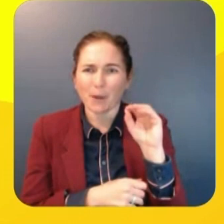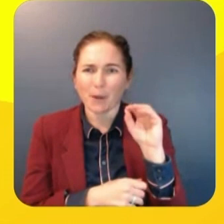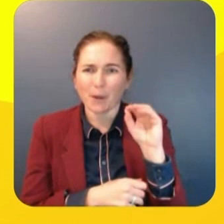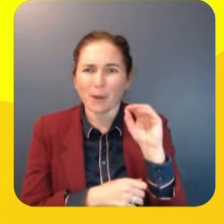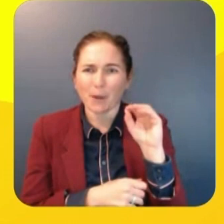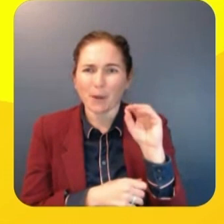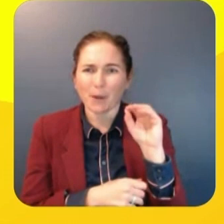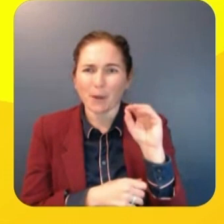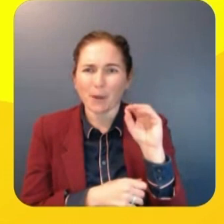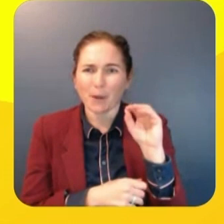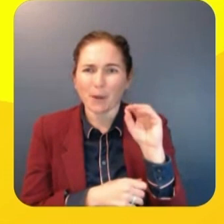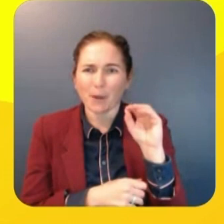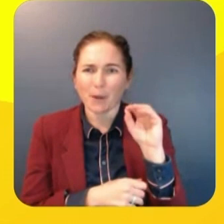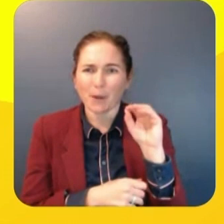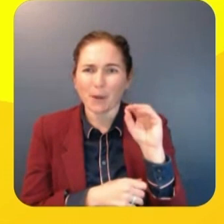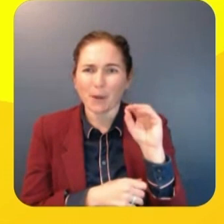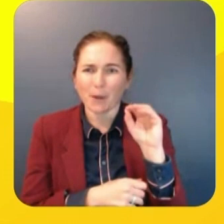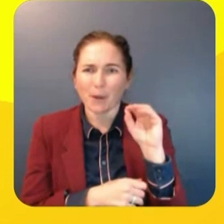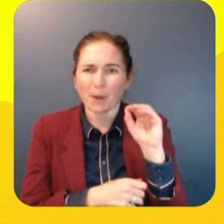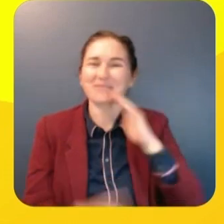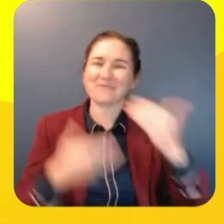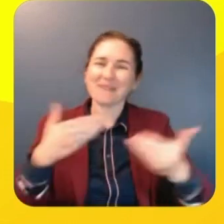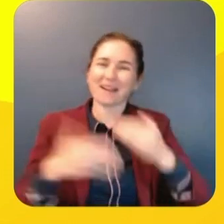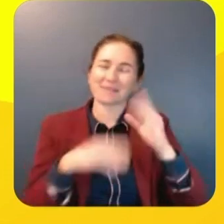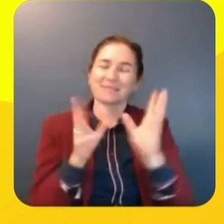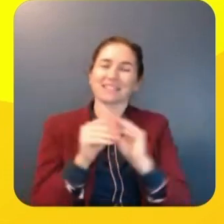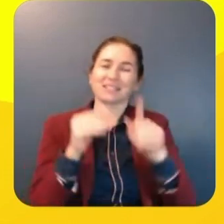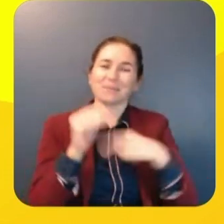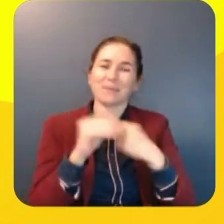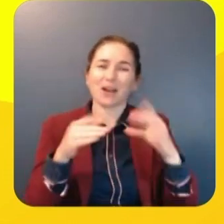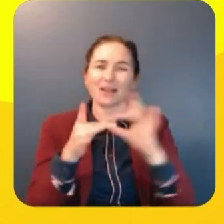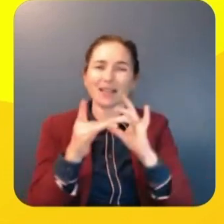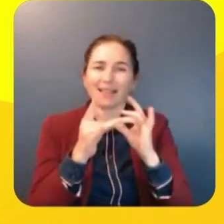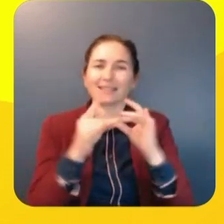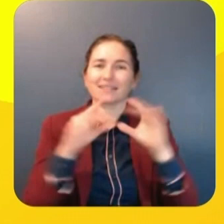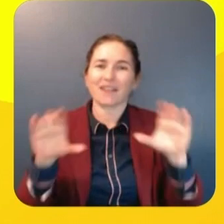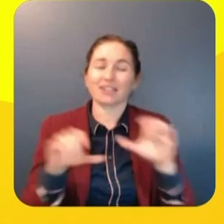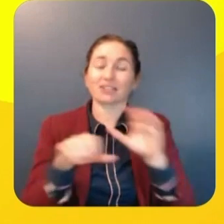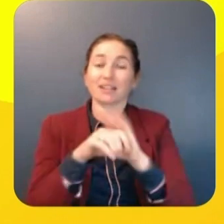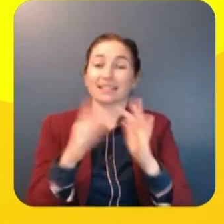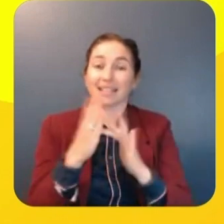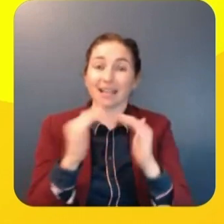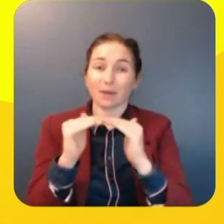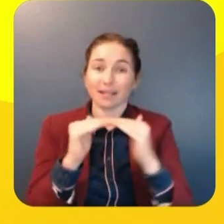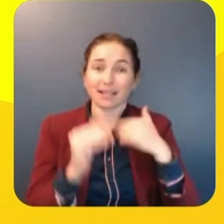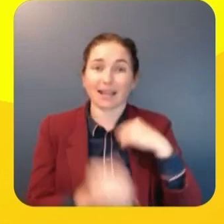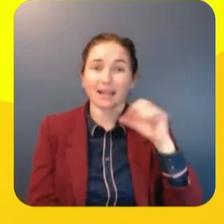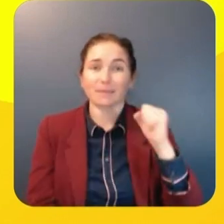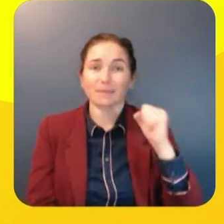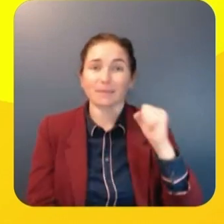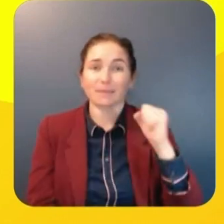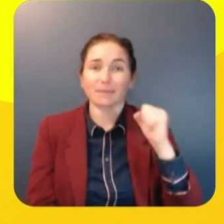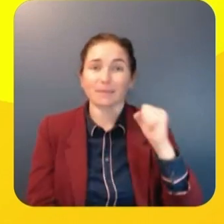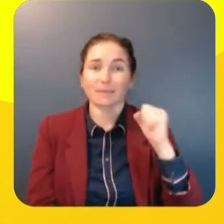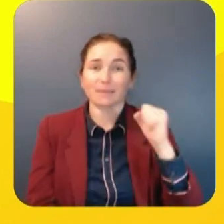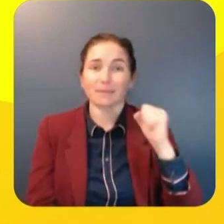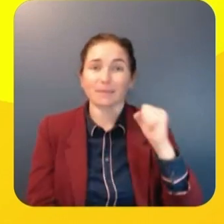Welcome, everyone to our session on collective action on tech equity. My name is Shijuade Kadree, and I'm the director of tech equity at Aspen Digital,